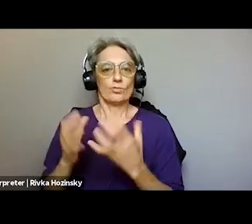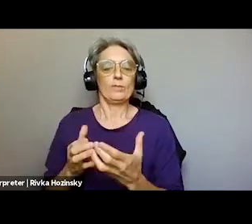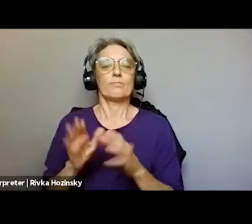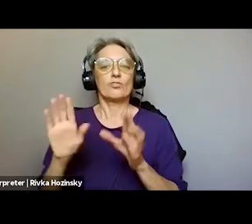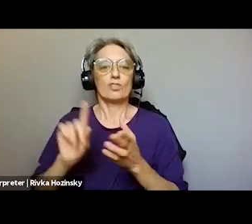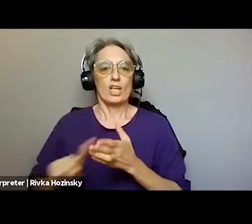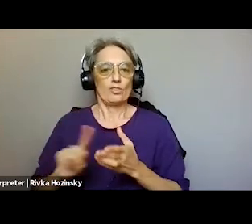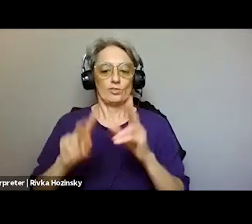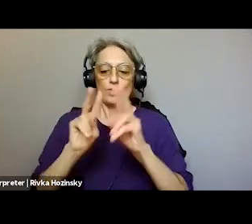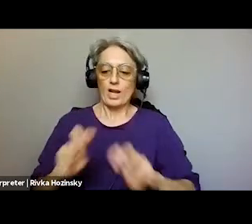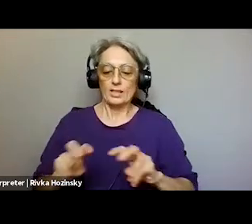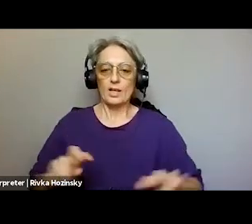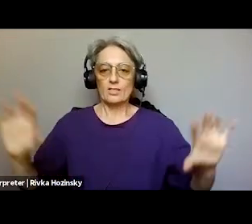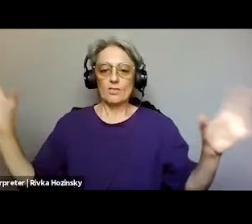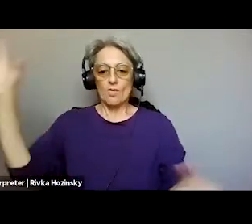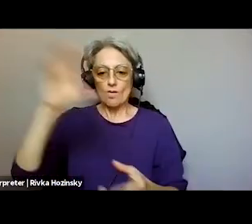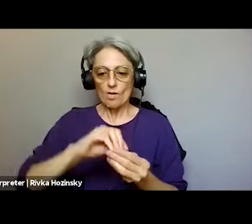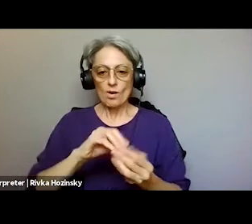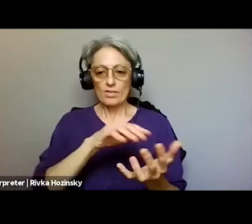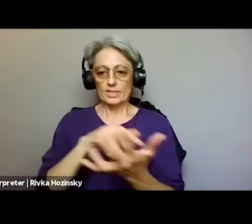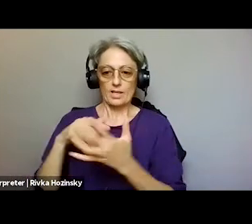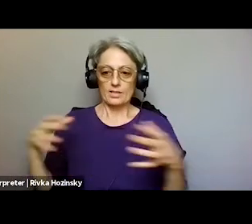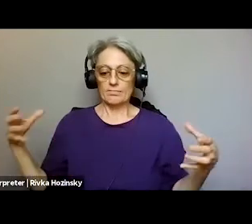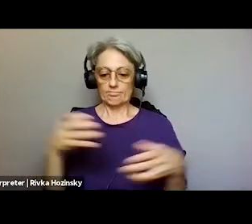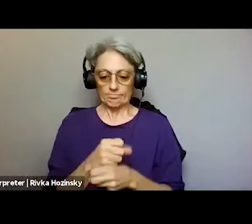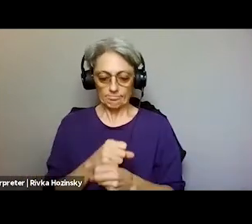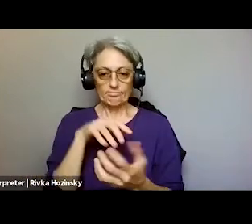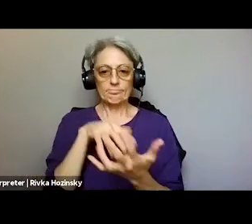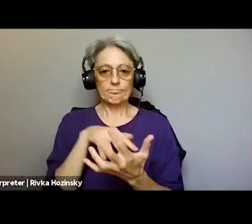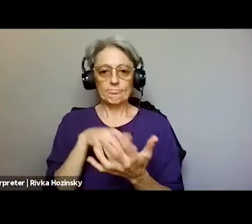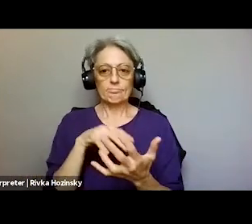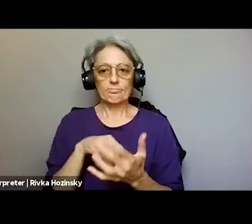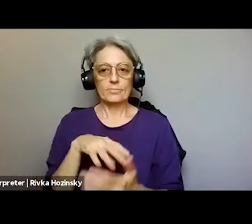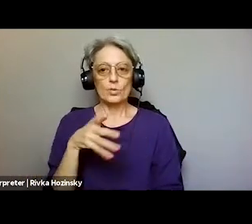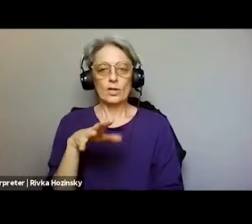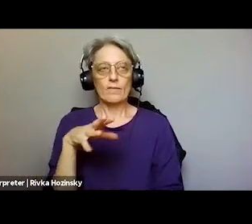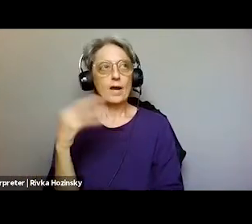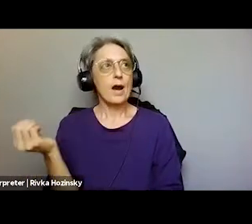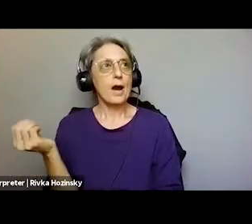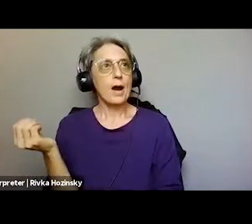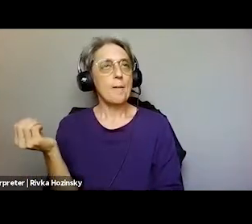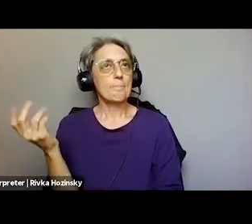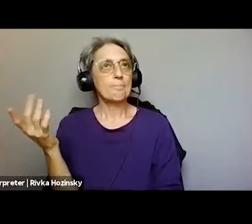so taking all of the studies done in this area and sort of taking all the numbers together.